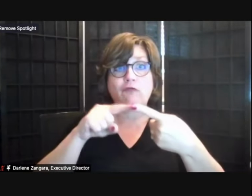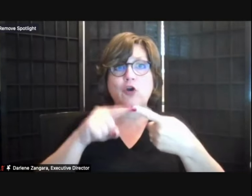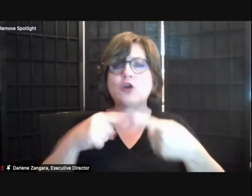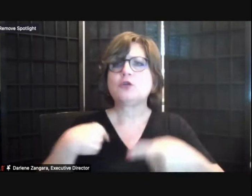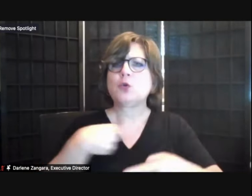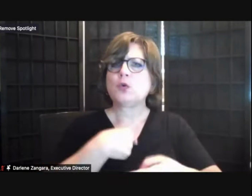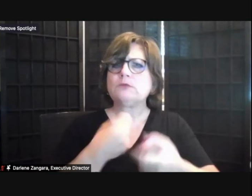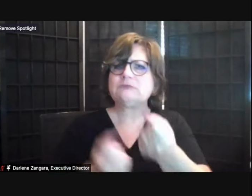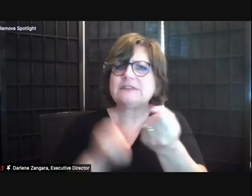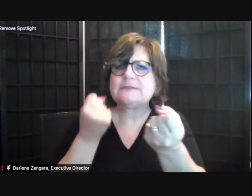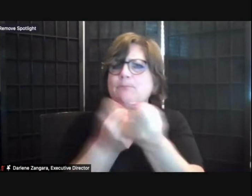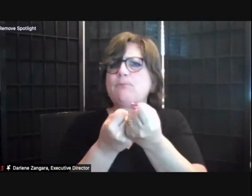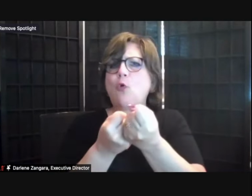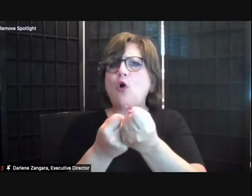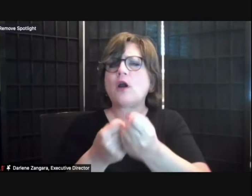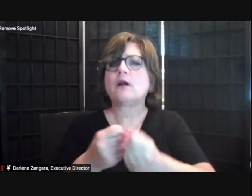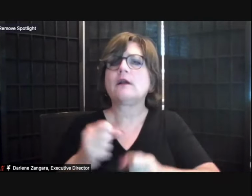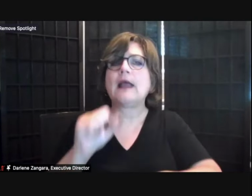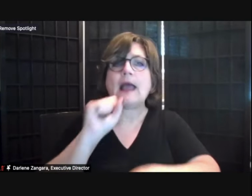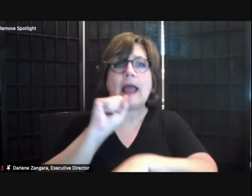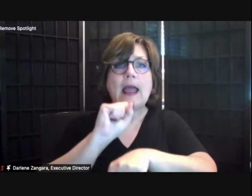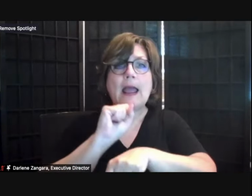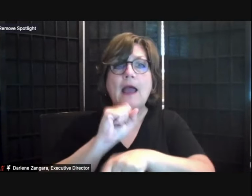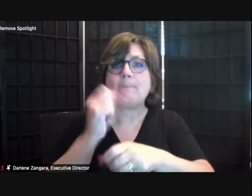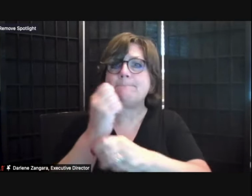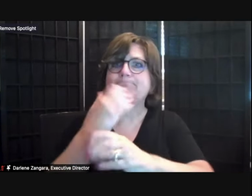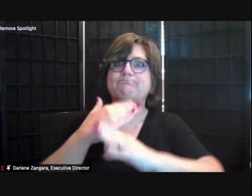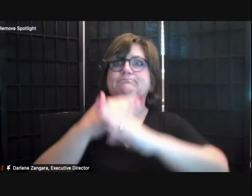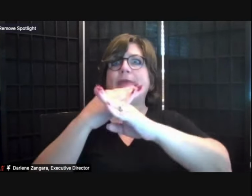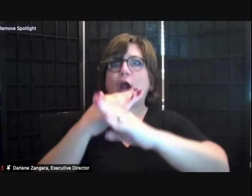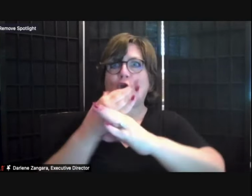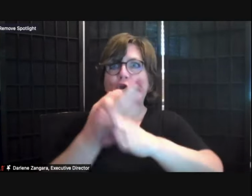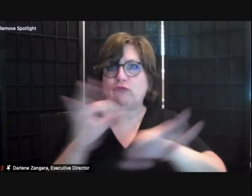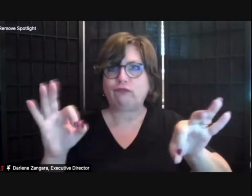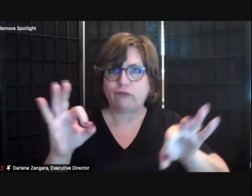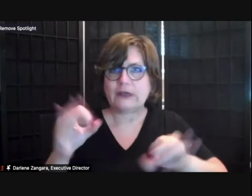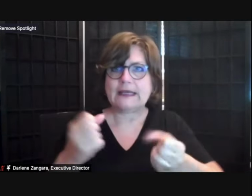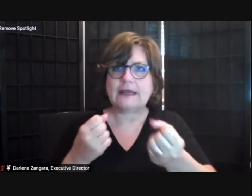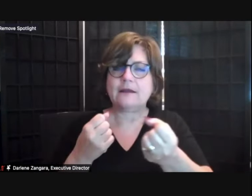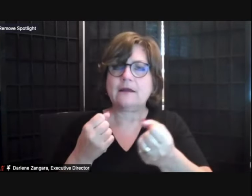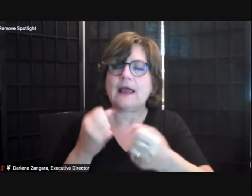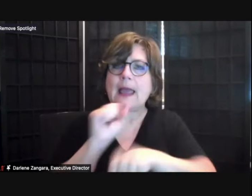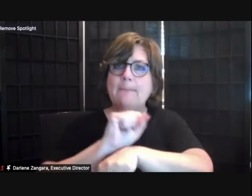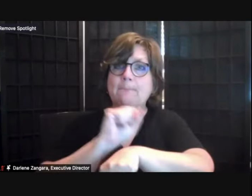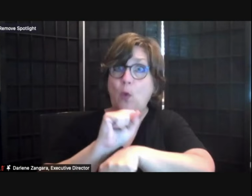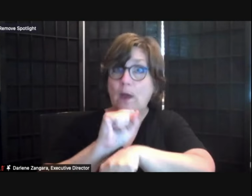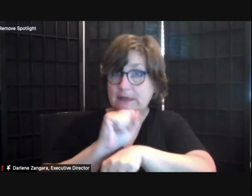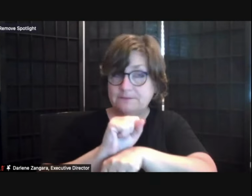1. We will support barrier-free employment